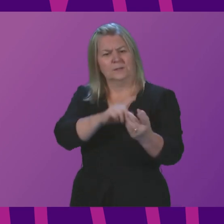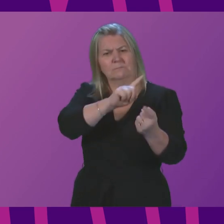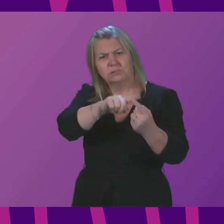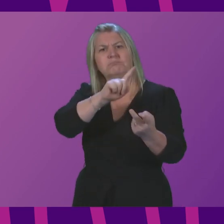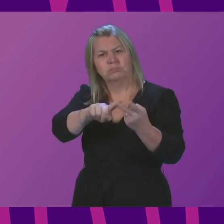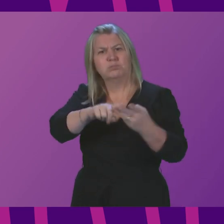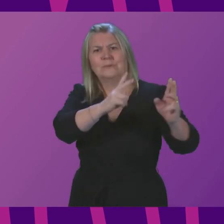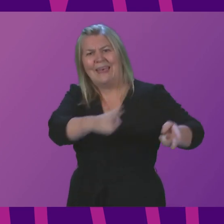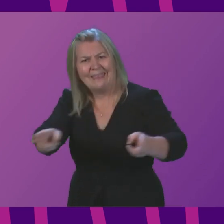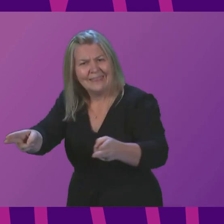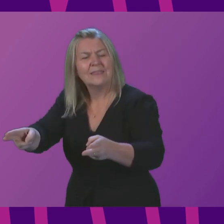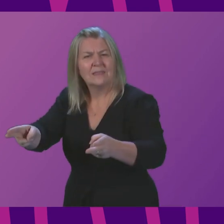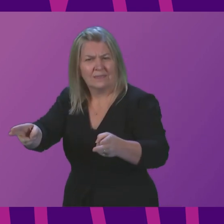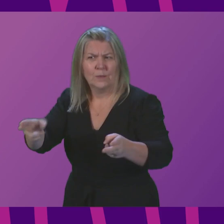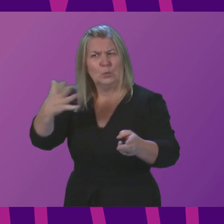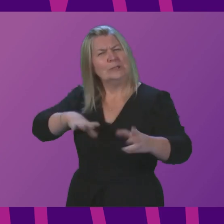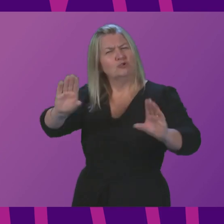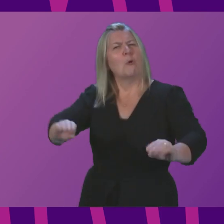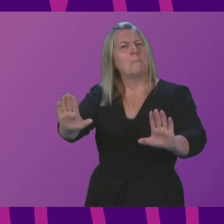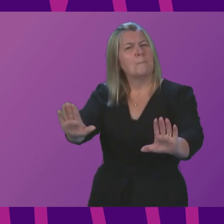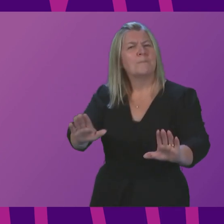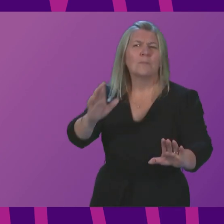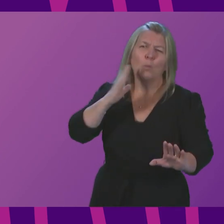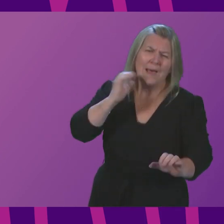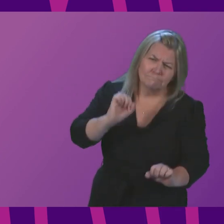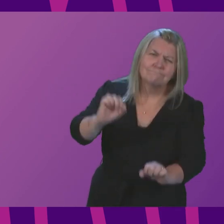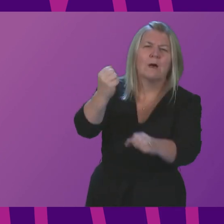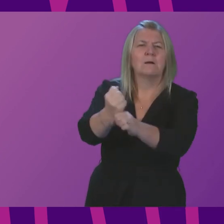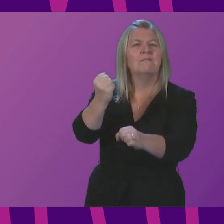to Michelle Stewart. When will the First Minister’s Government finally take the action that is